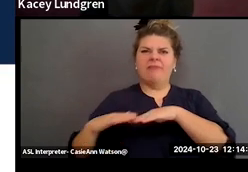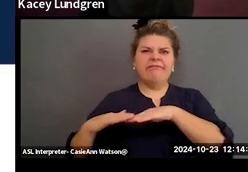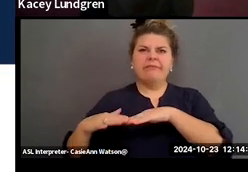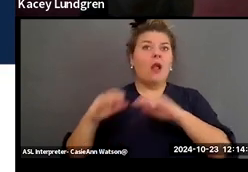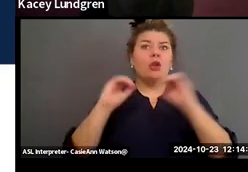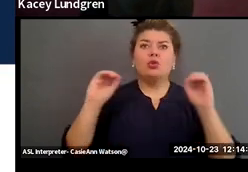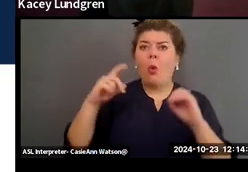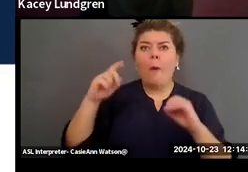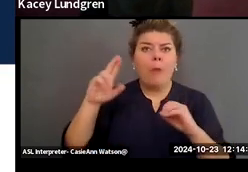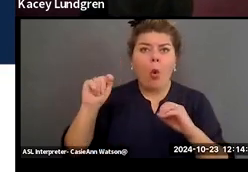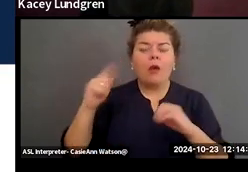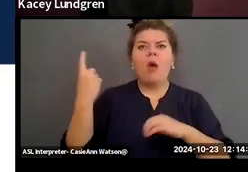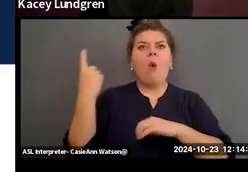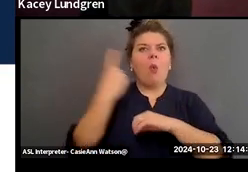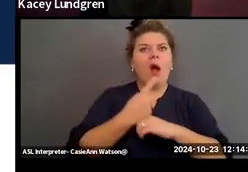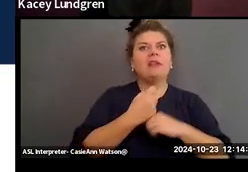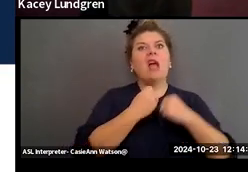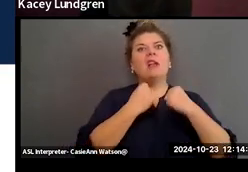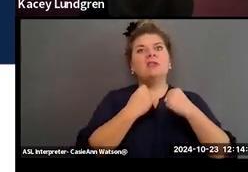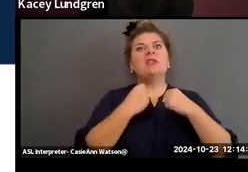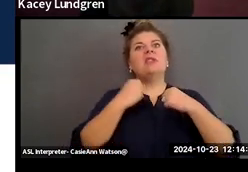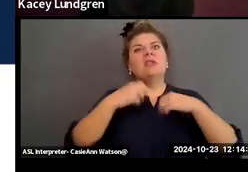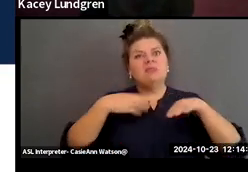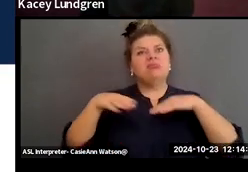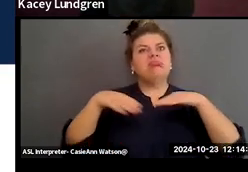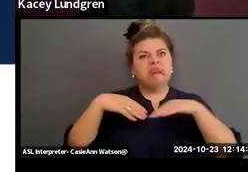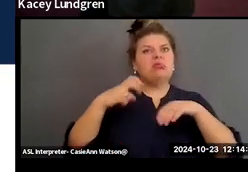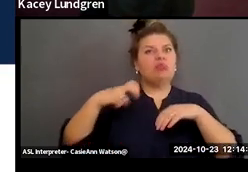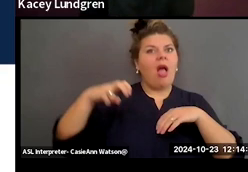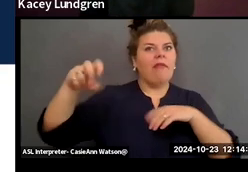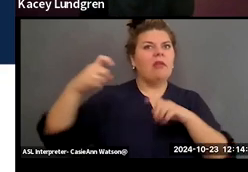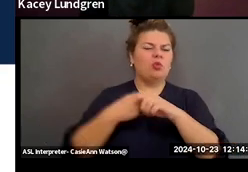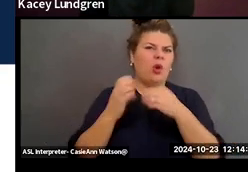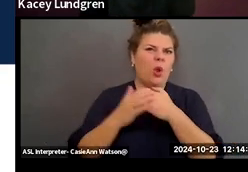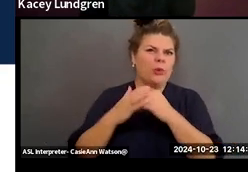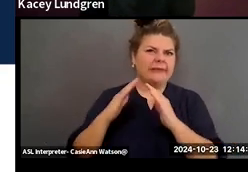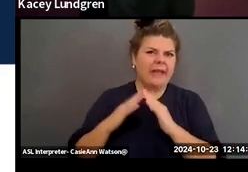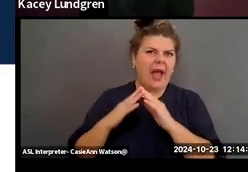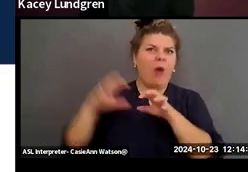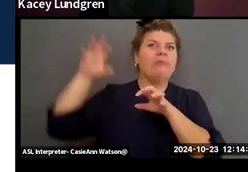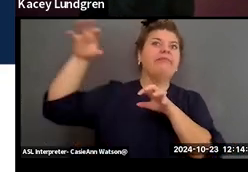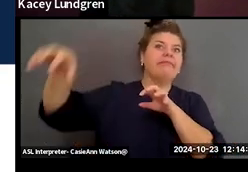and it was more than a day's travel over poor roads to the nearest town. As a result, town residents